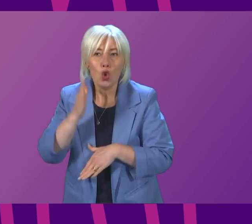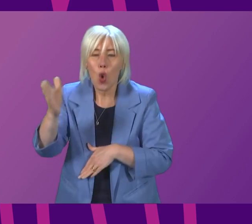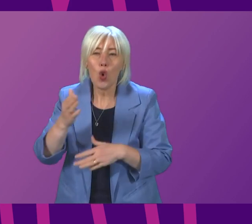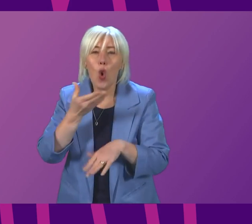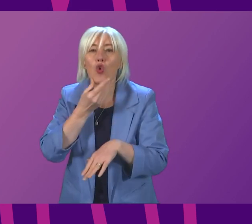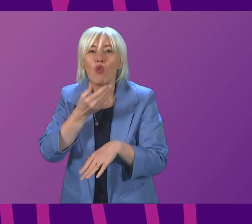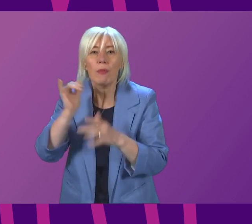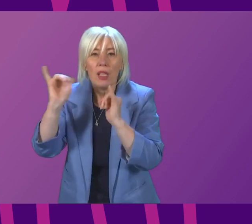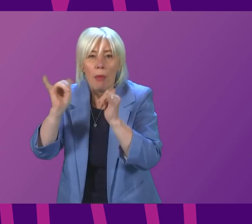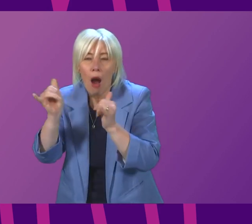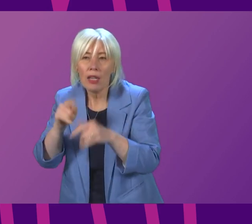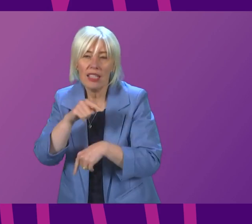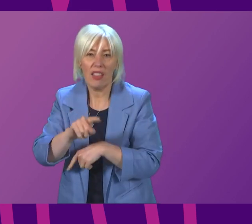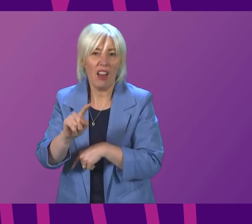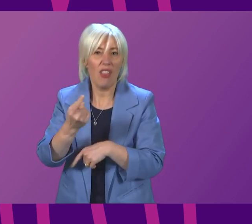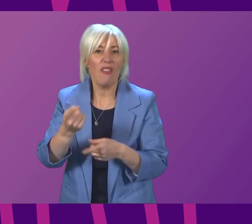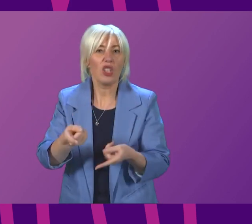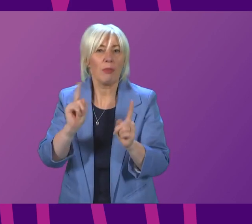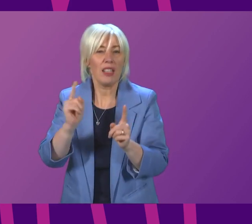and the First Minister went on television the next day to confirm that.